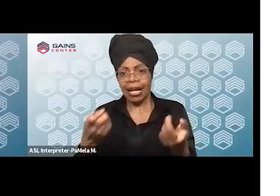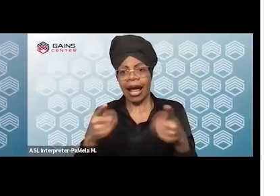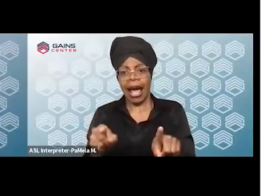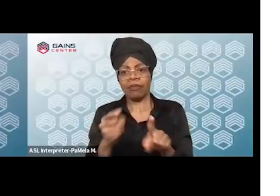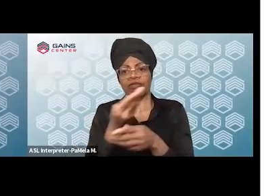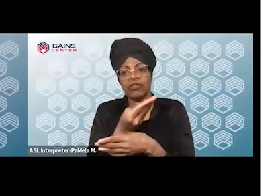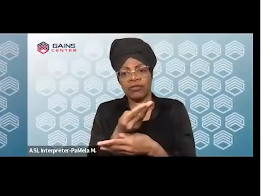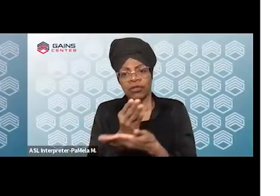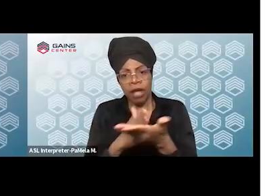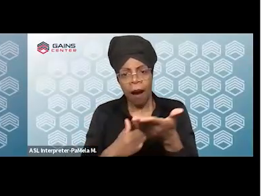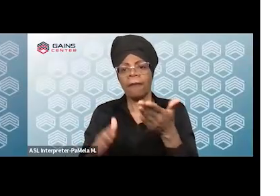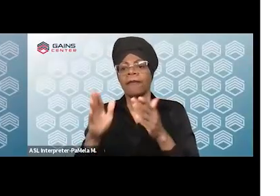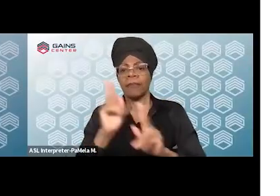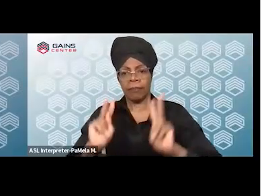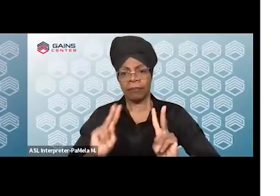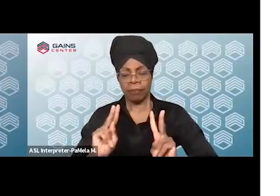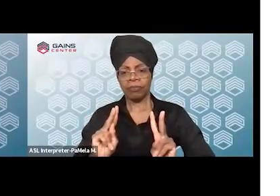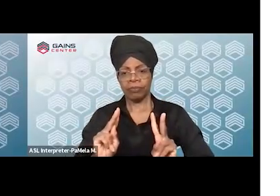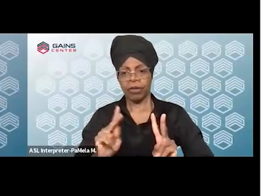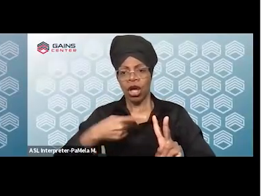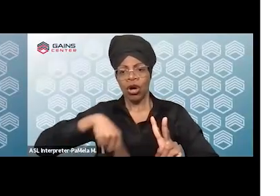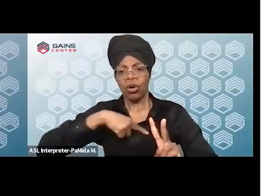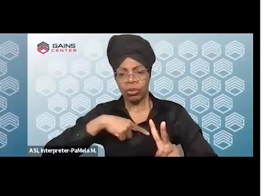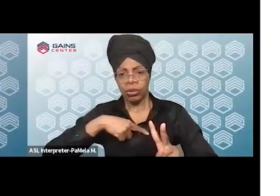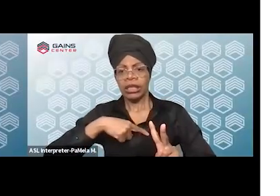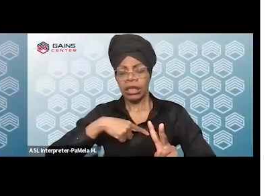You know, just, we describe it as shy bladder, right?